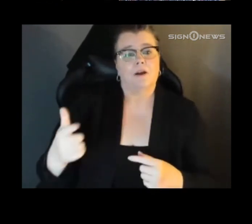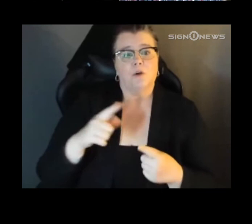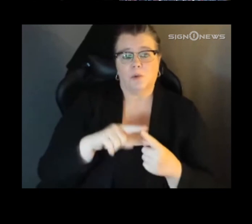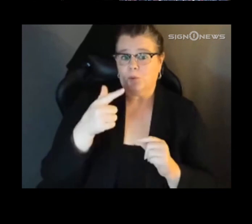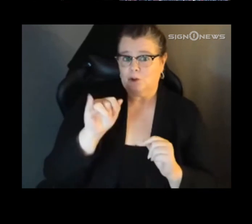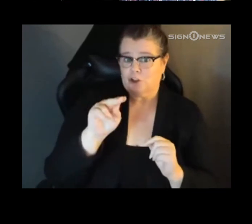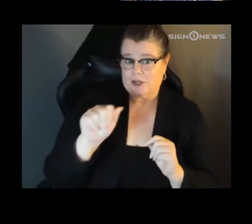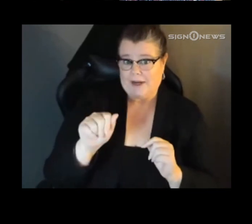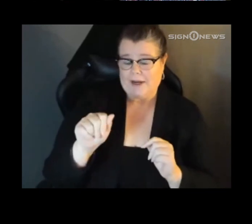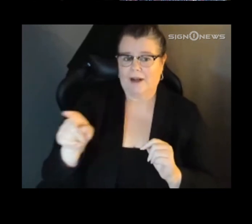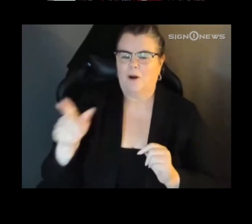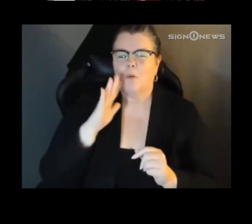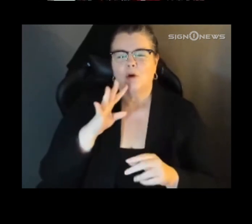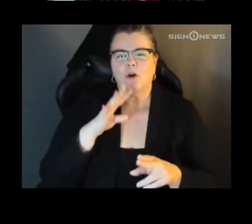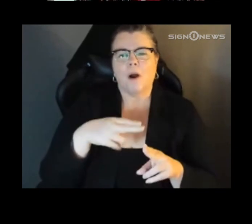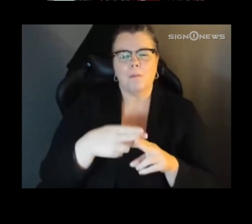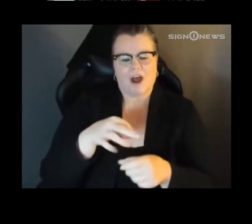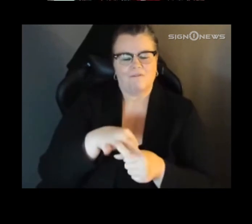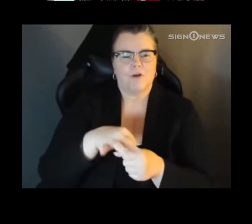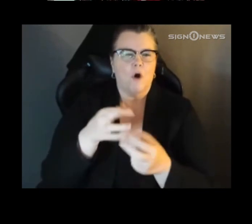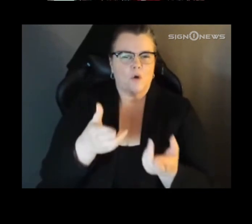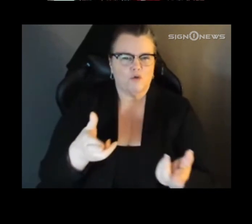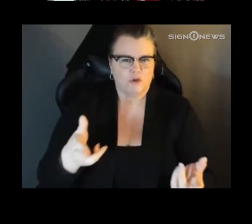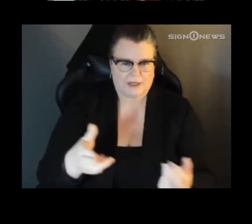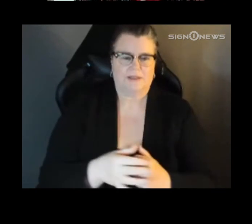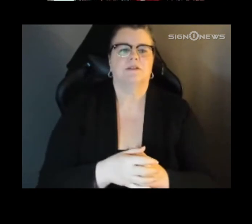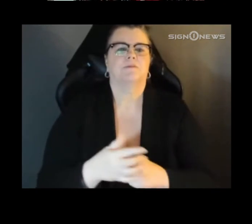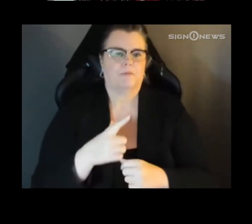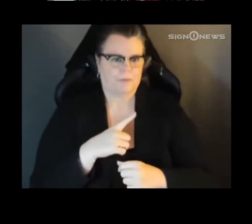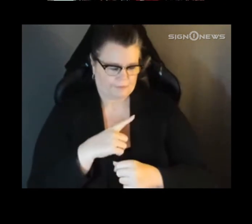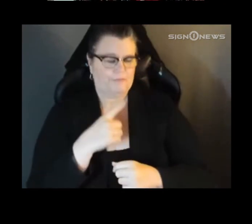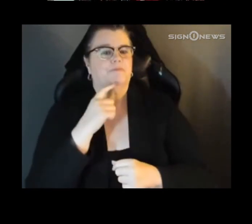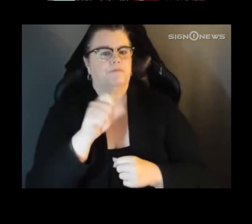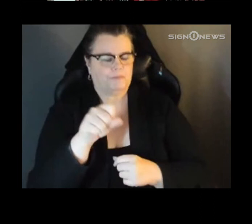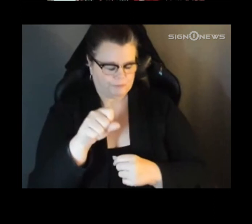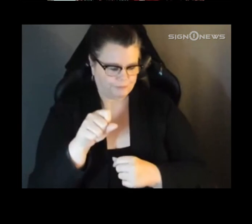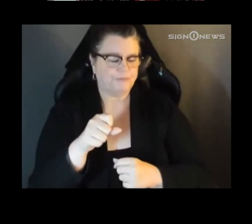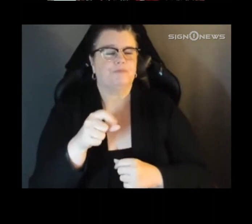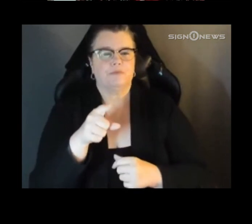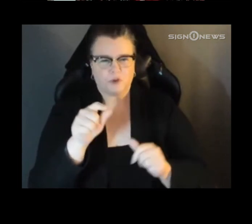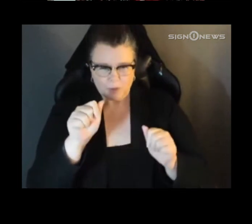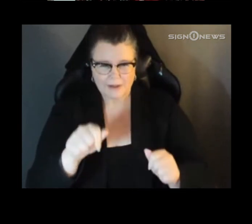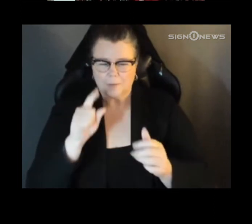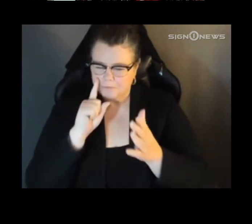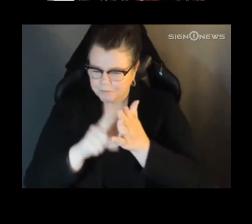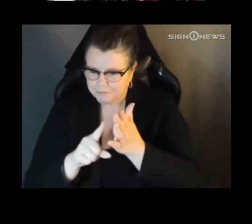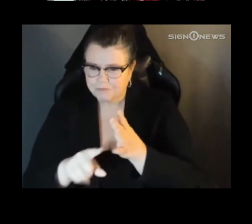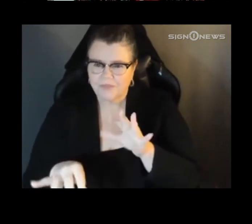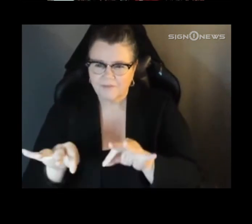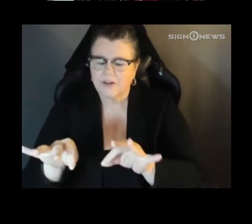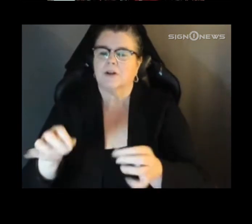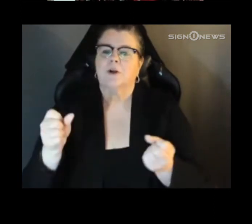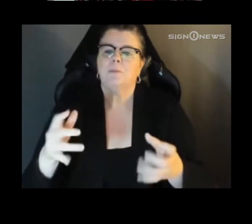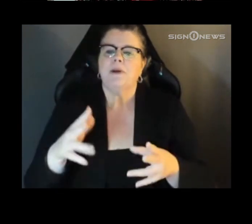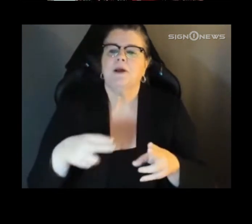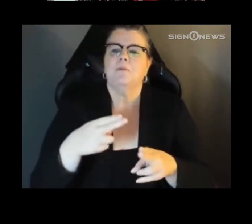awesome check out a lot of voting information on the United website